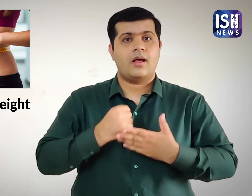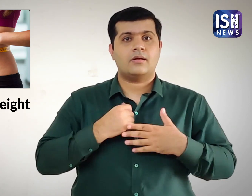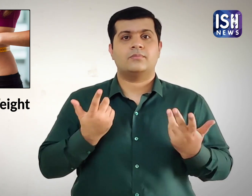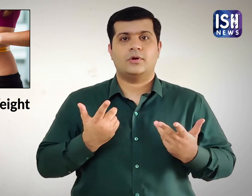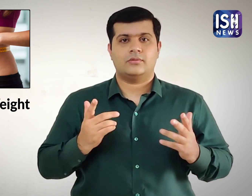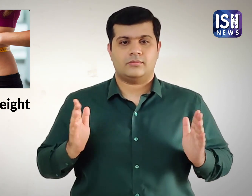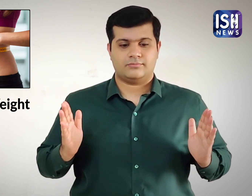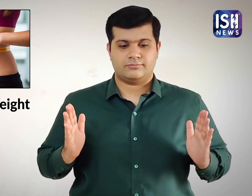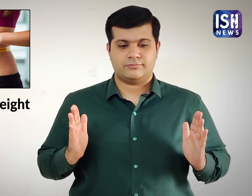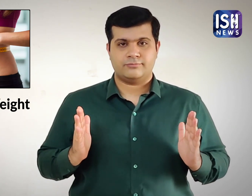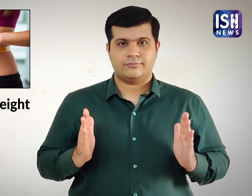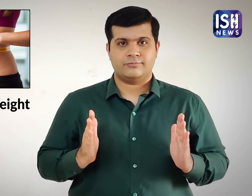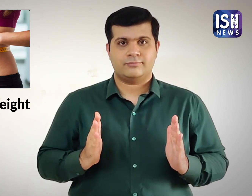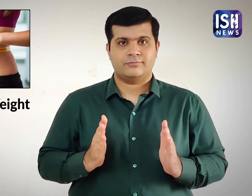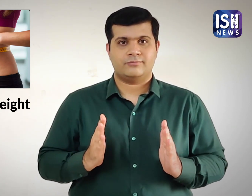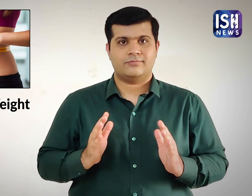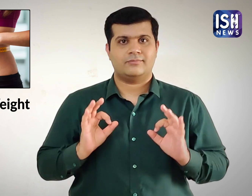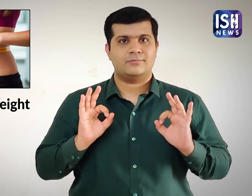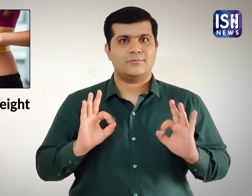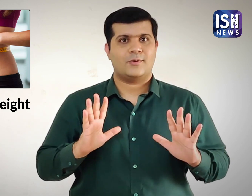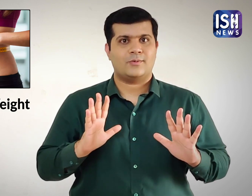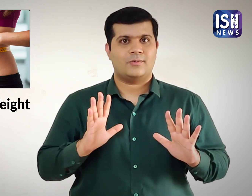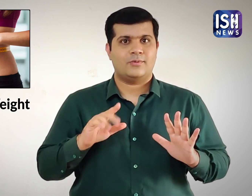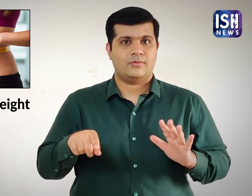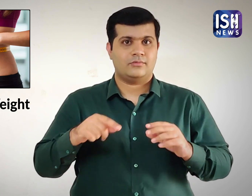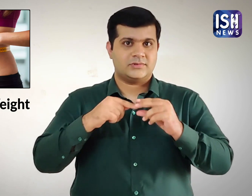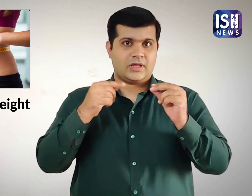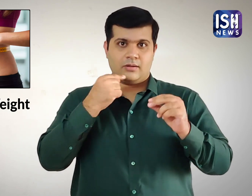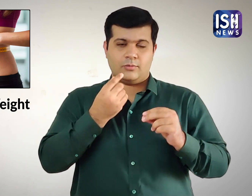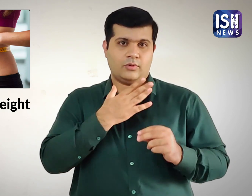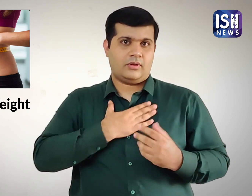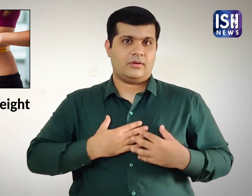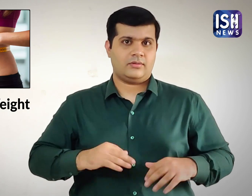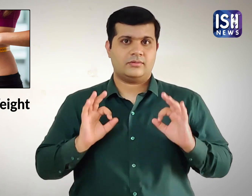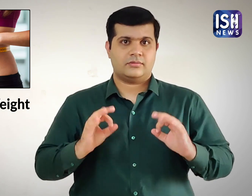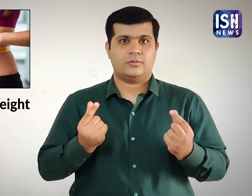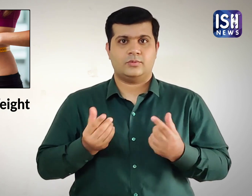which helps in weight loss.